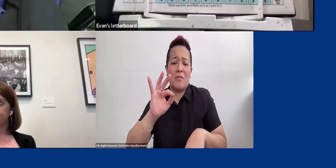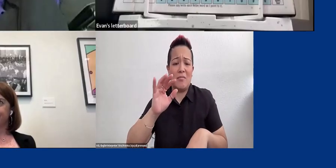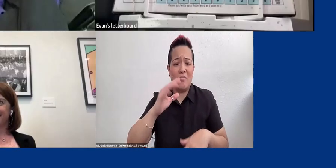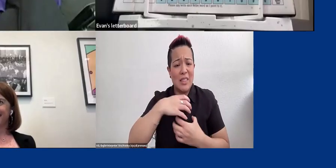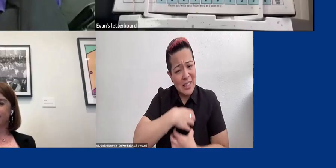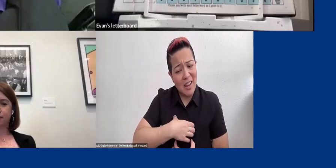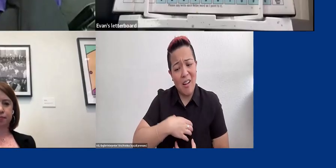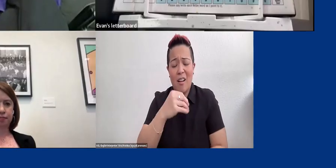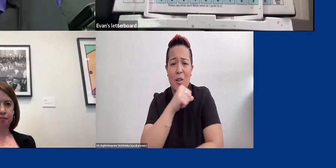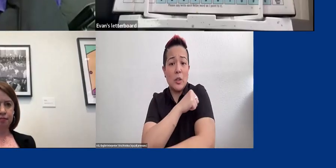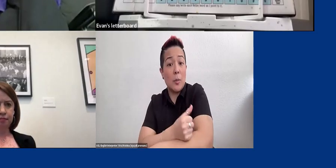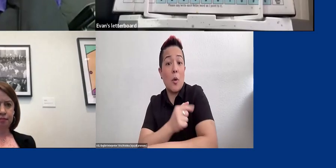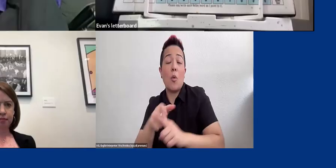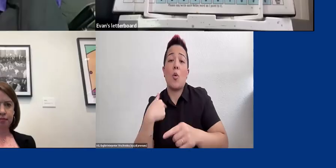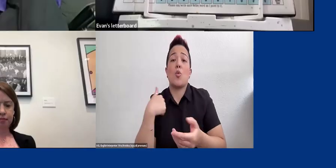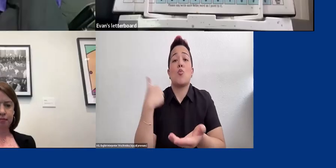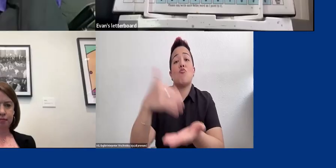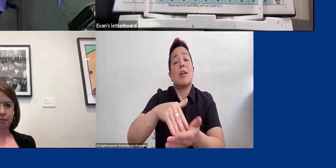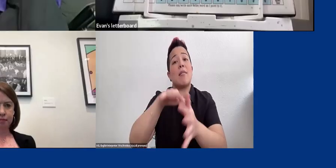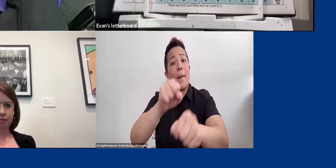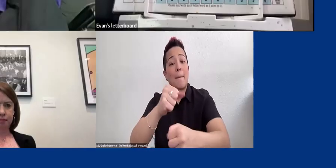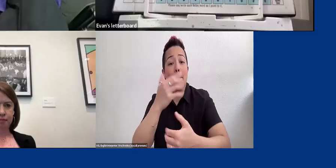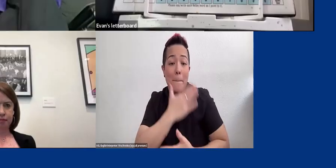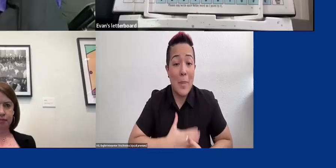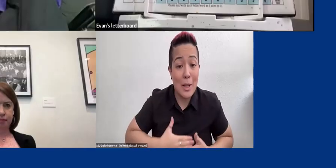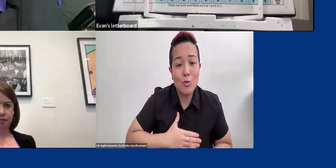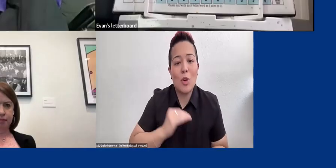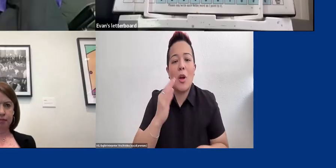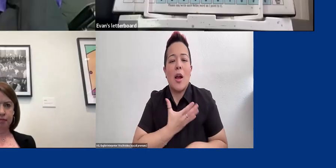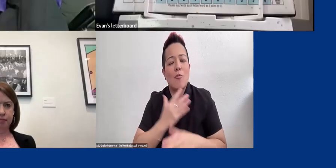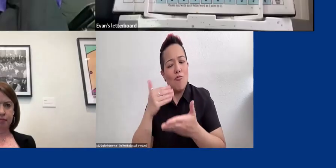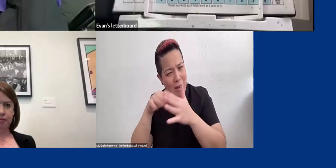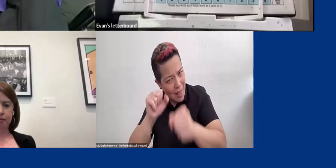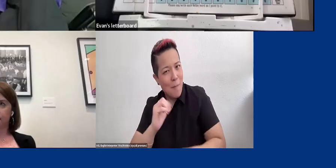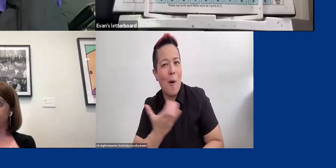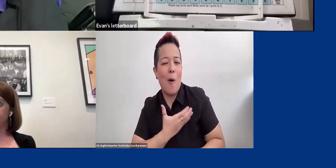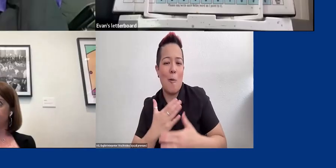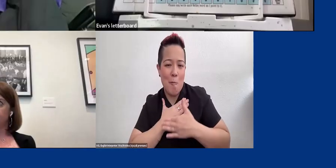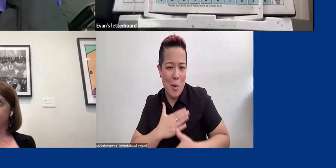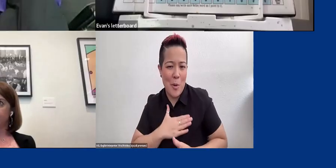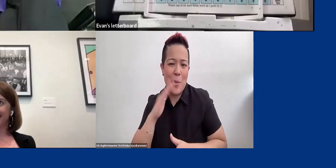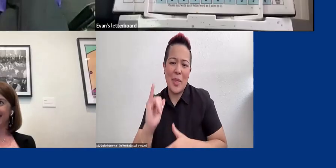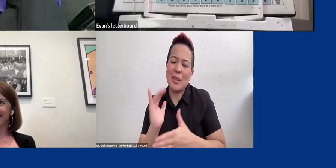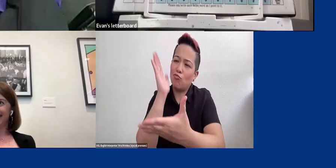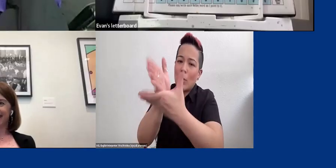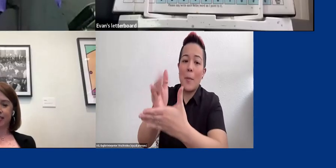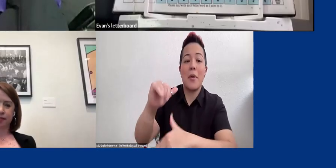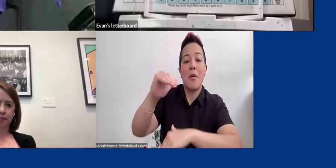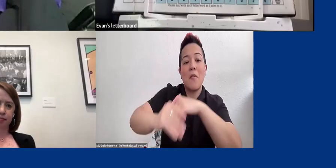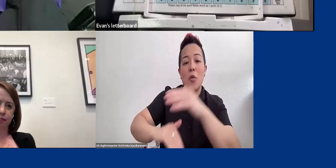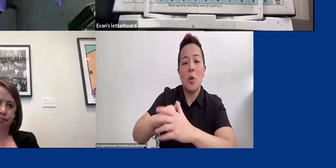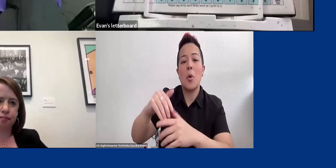we reclaim our humanity, and that disrupts the comfortable, paternalistic narratives society often